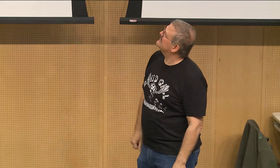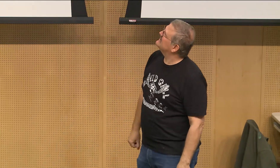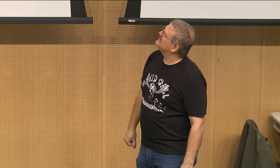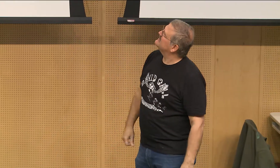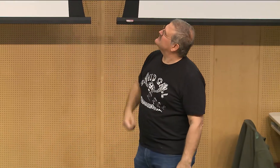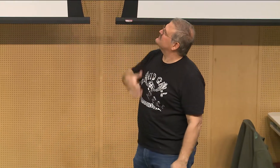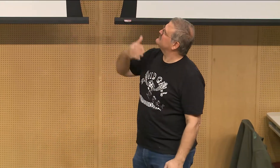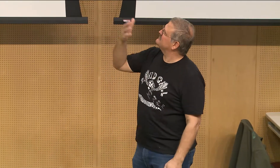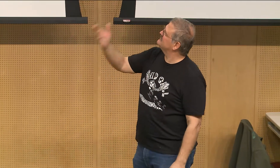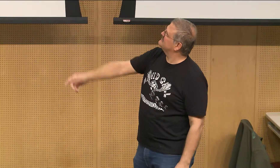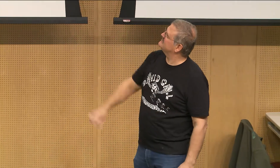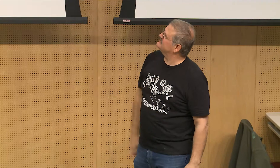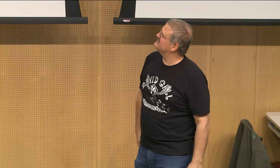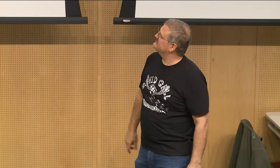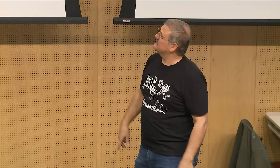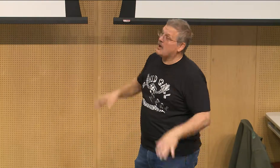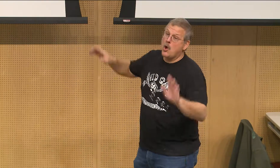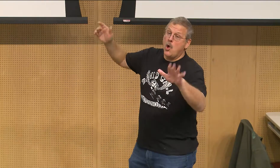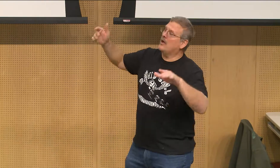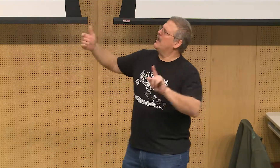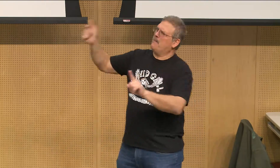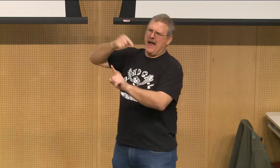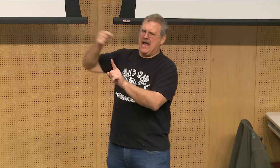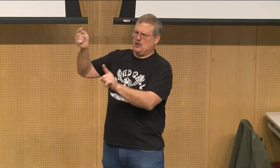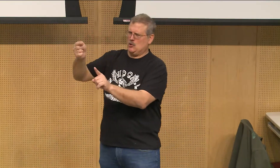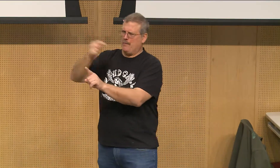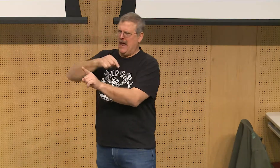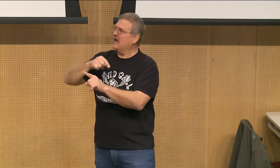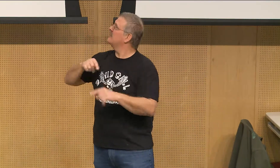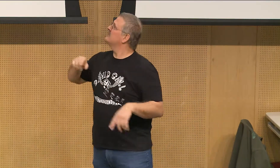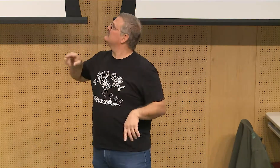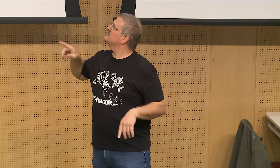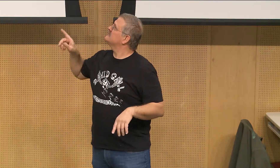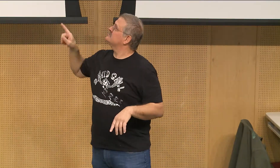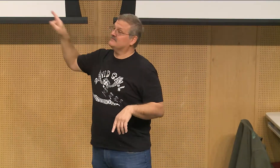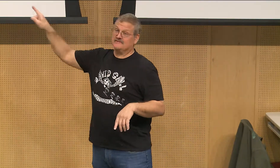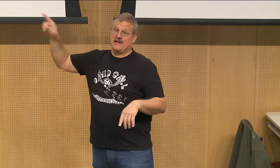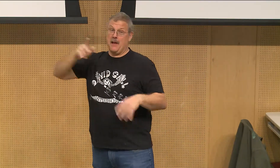on the Che Guevara, iconic. Could you go back for just a minute, Jean?